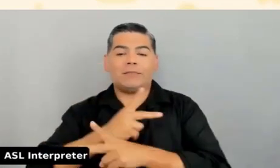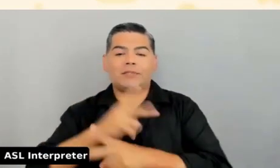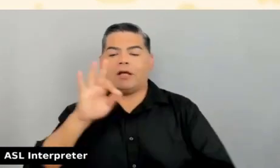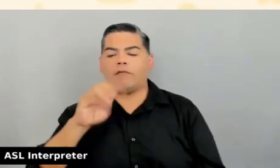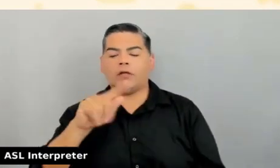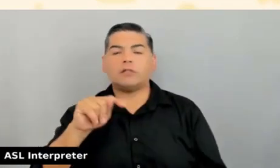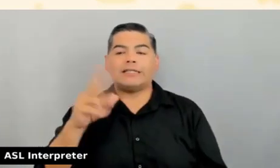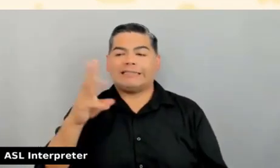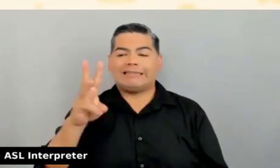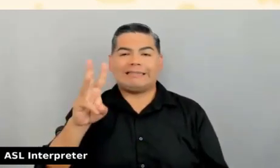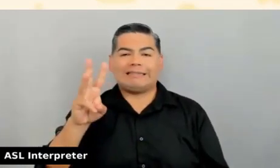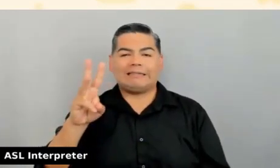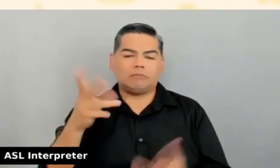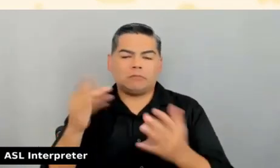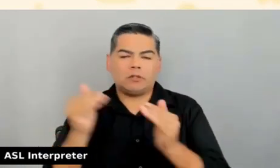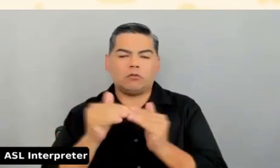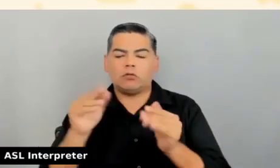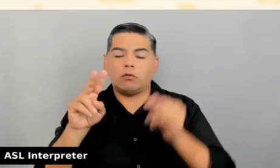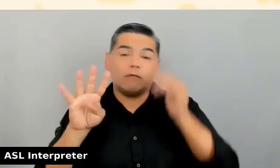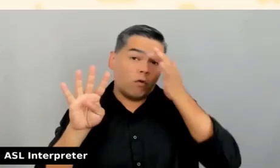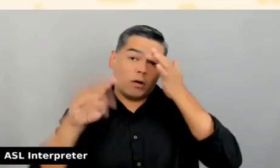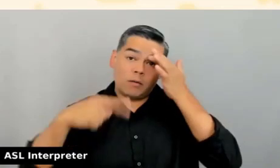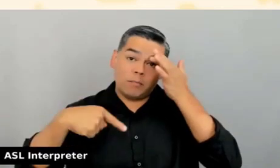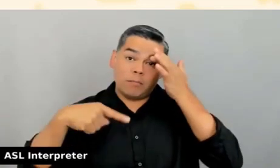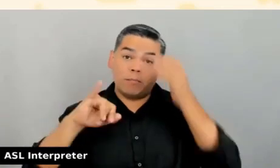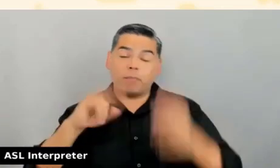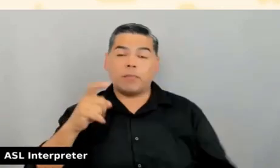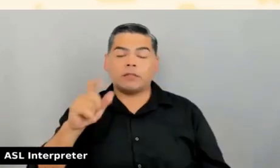which is 24 pixels. So that means that the height of my element